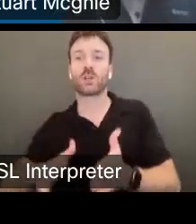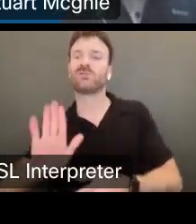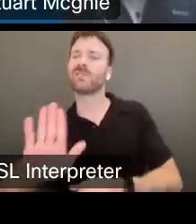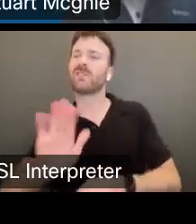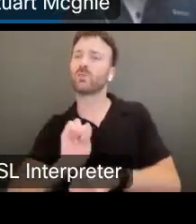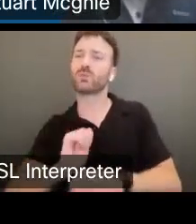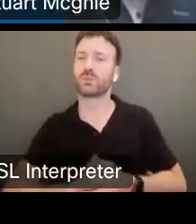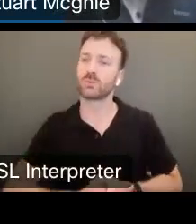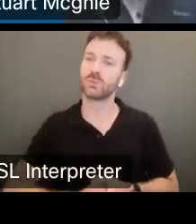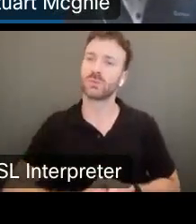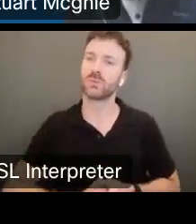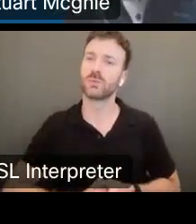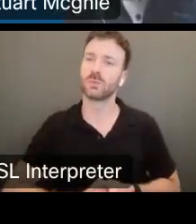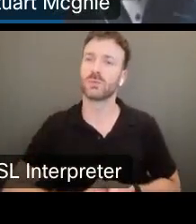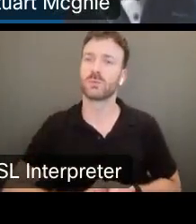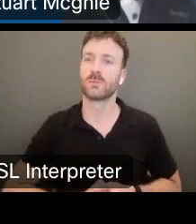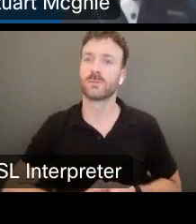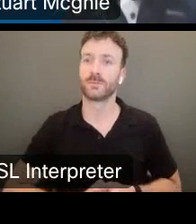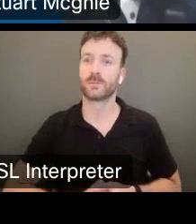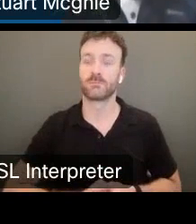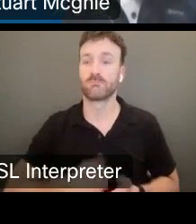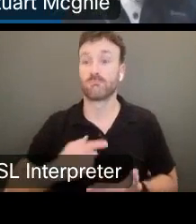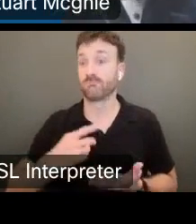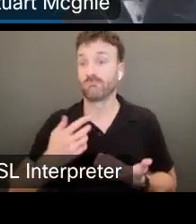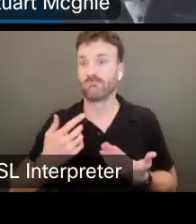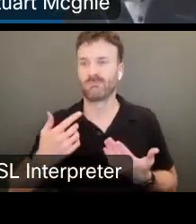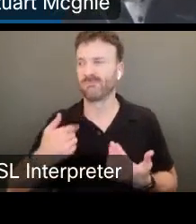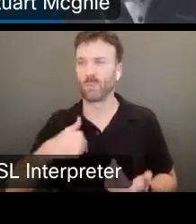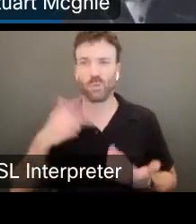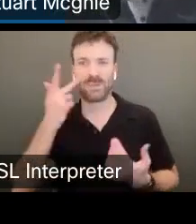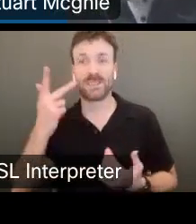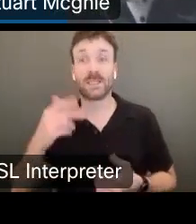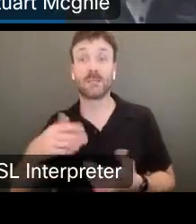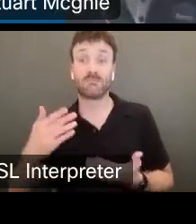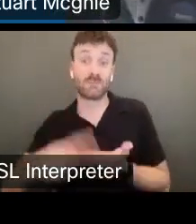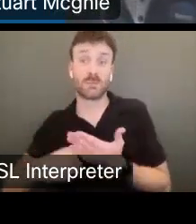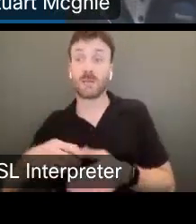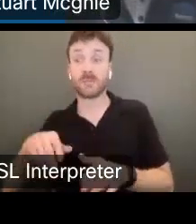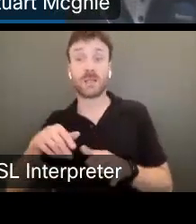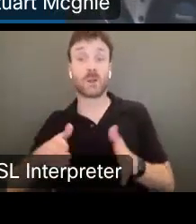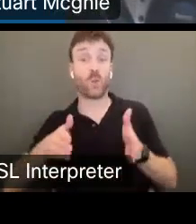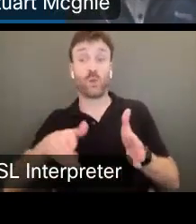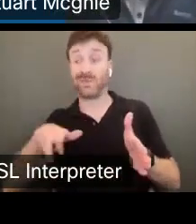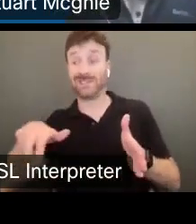So we've all seen it where sidewalks are blocked and there's nowhere to go or cycling lanes are blocked.